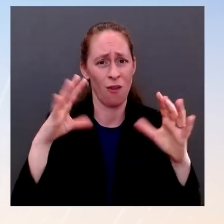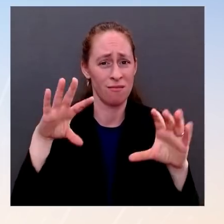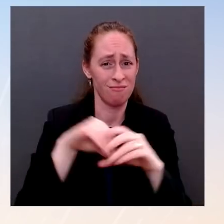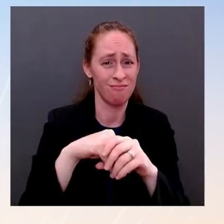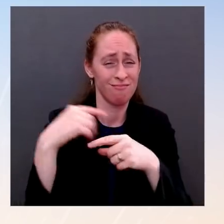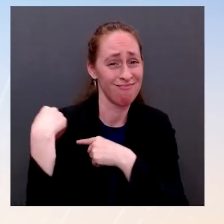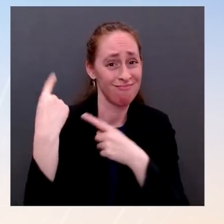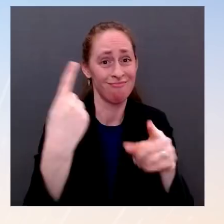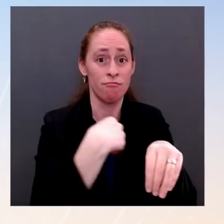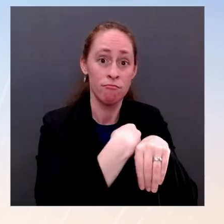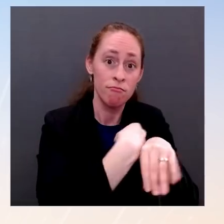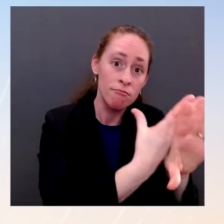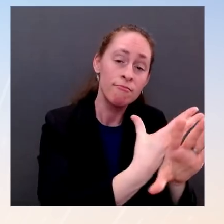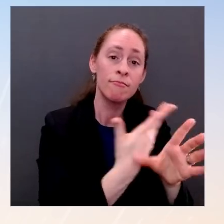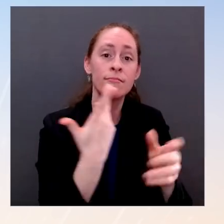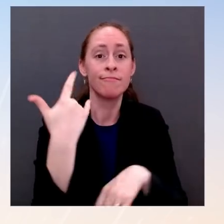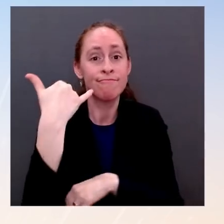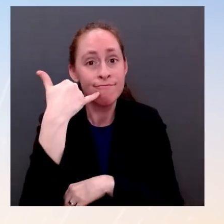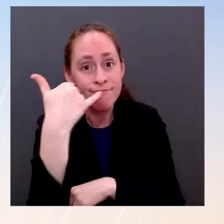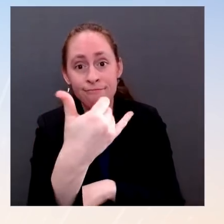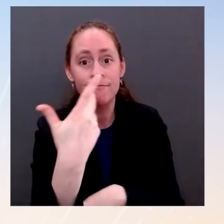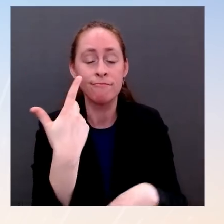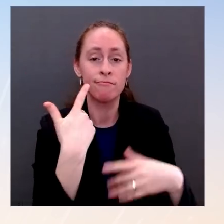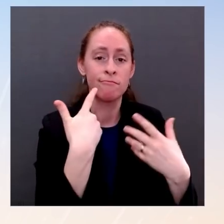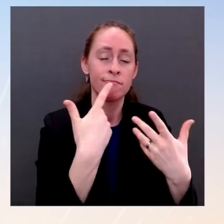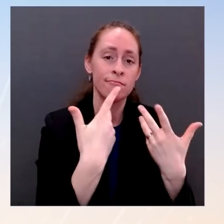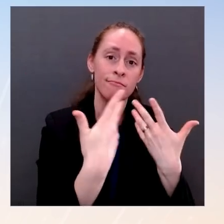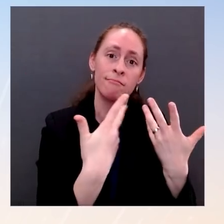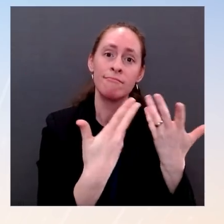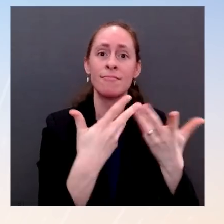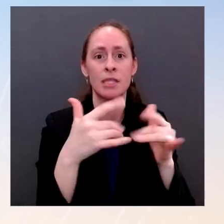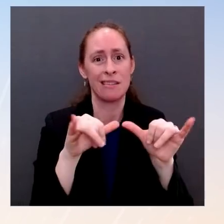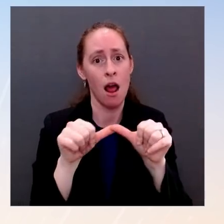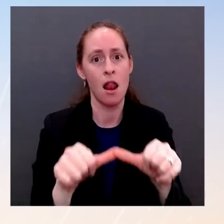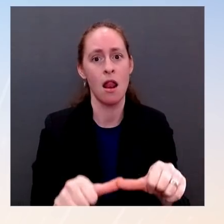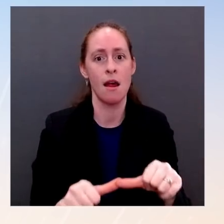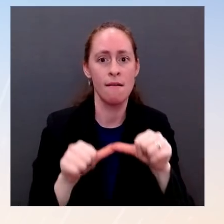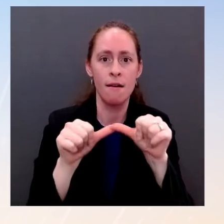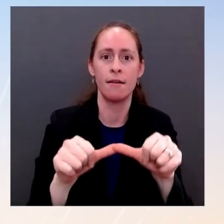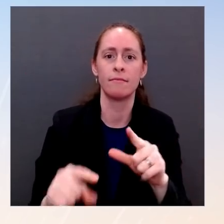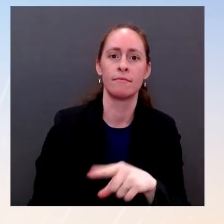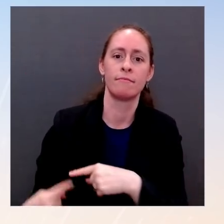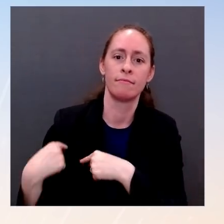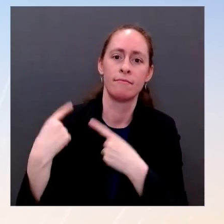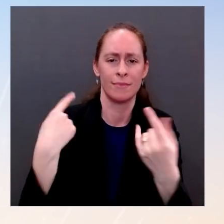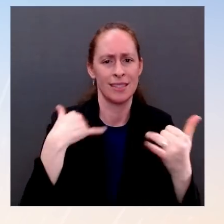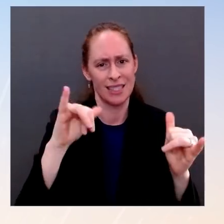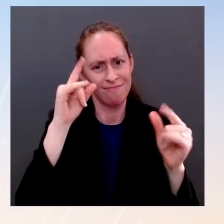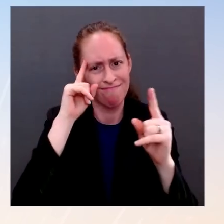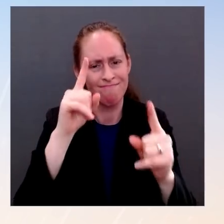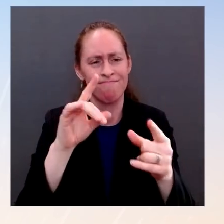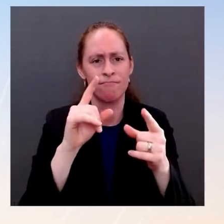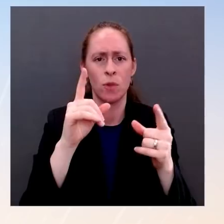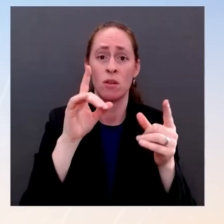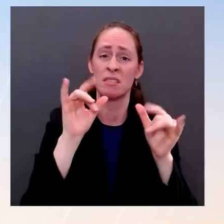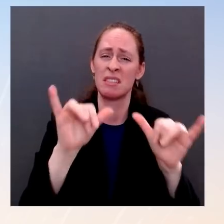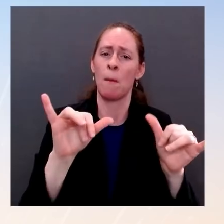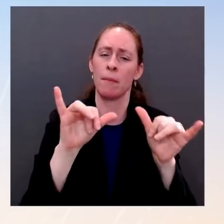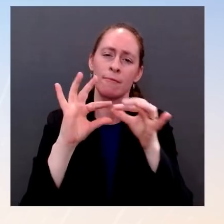to ensure that we remain lockstep and coordinated and united. And that doesn't happen on its own.